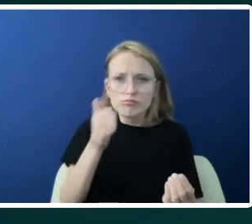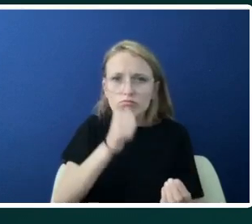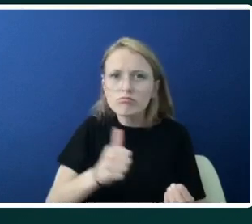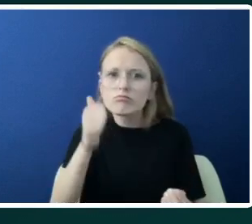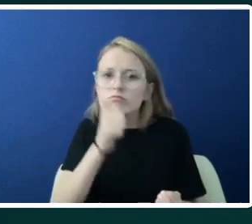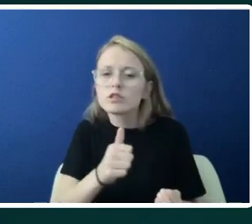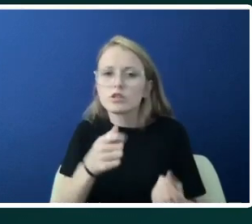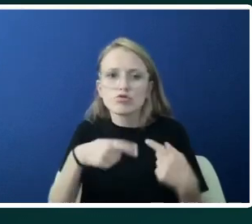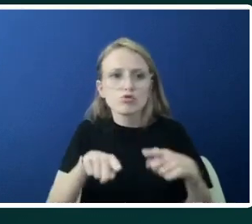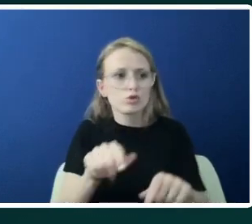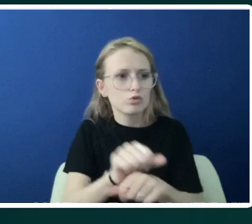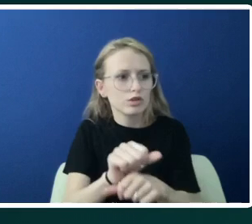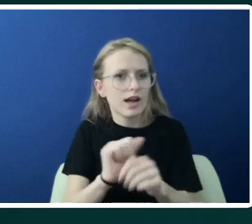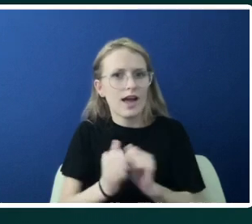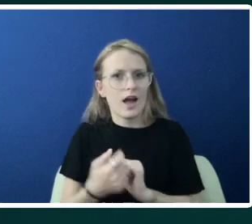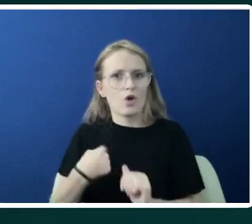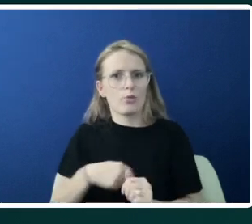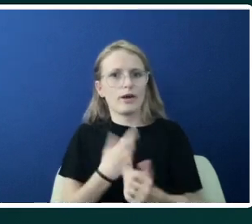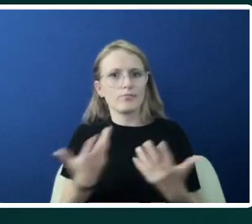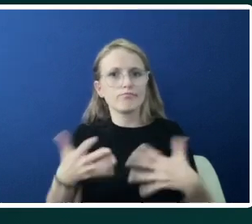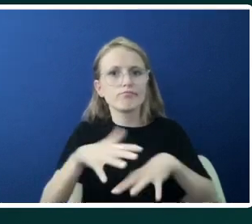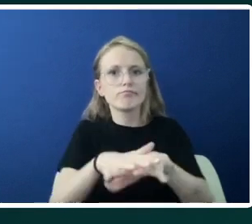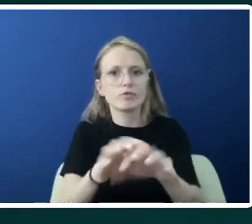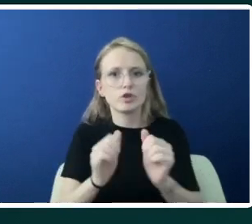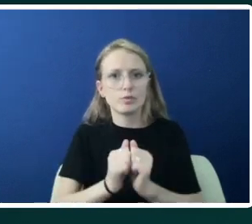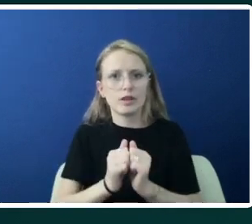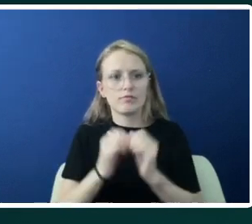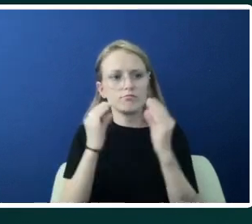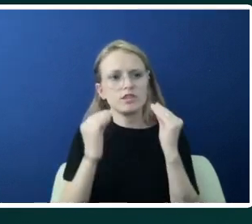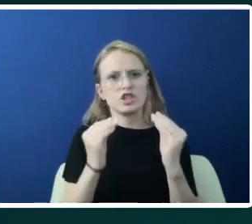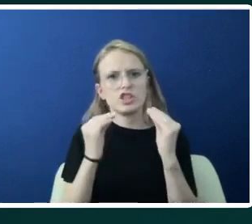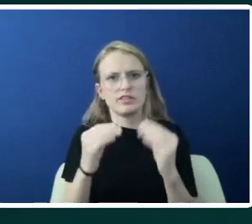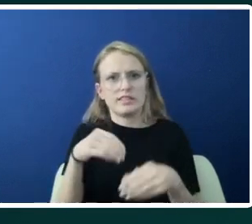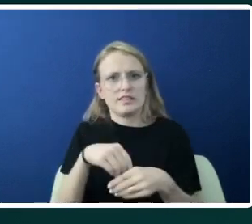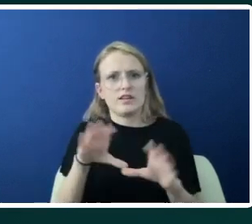we should be using digital media in the classroom. I was trying to think about this, as I was